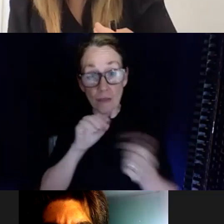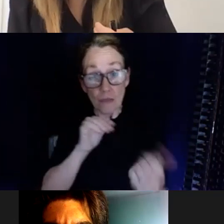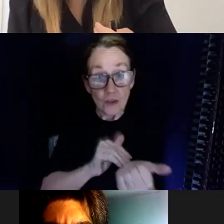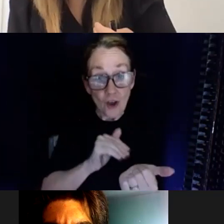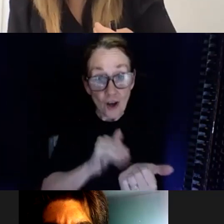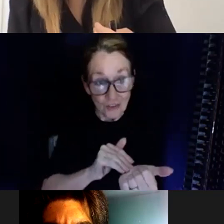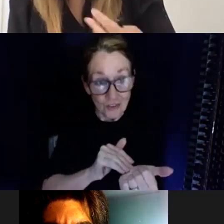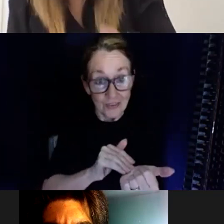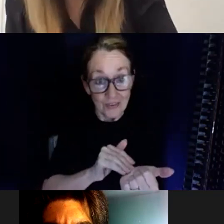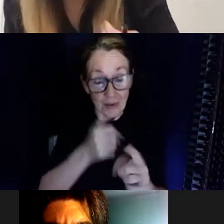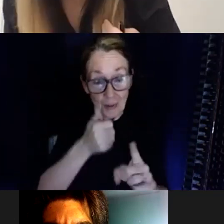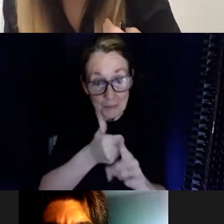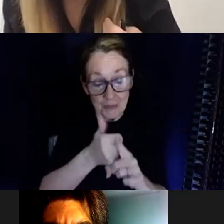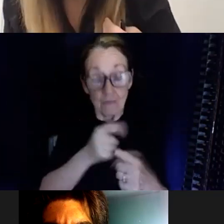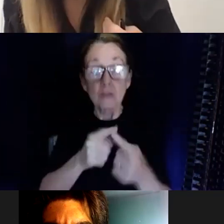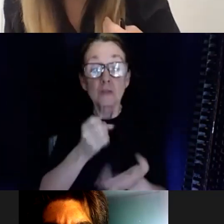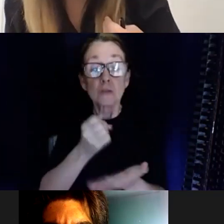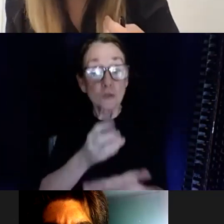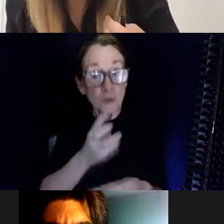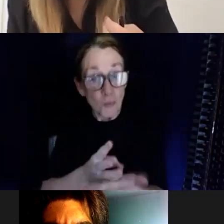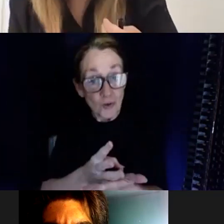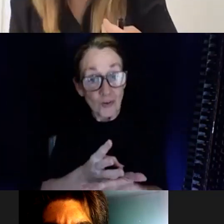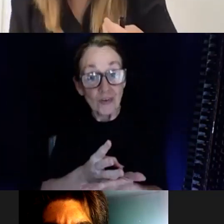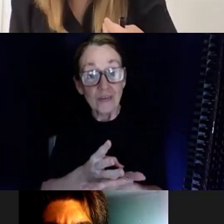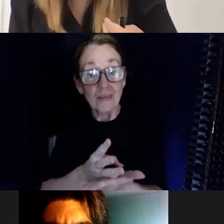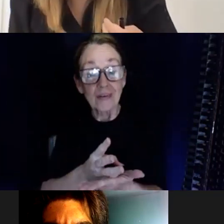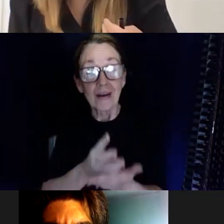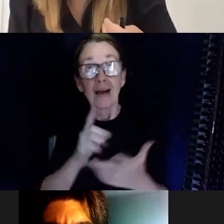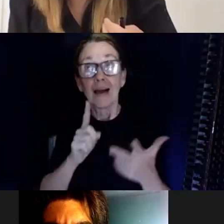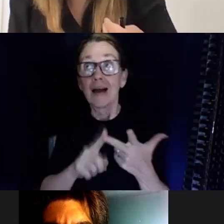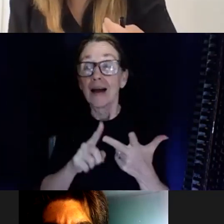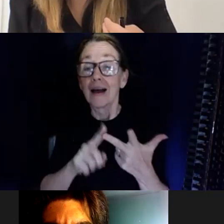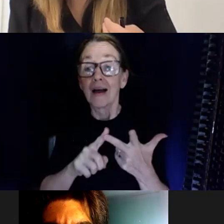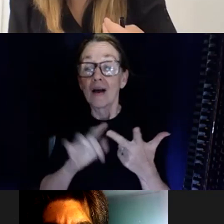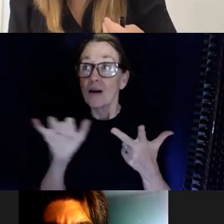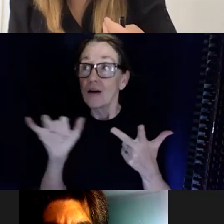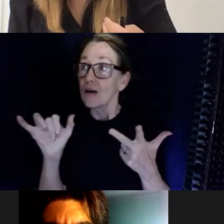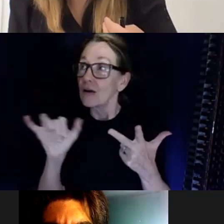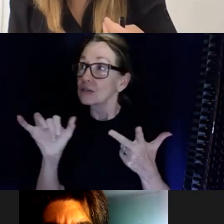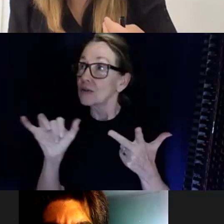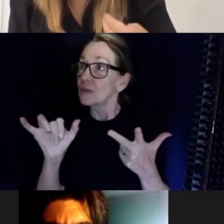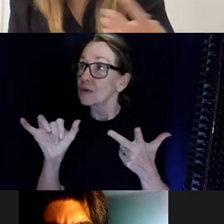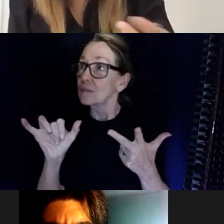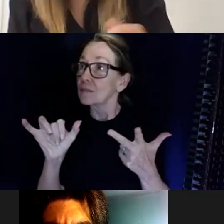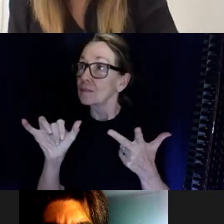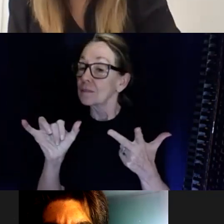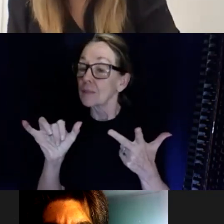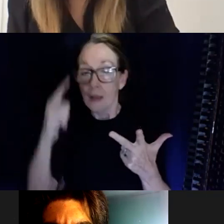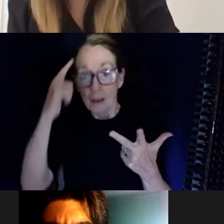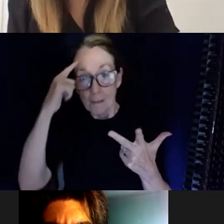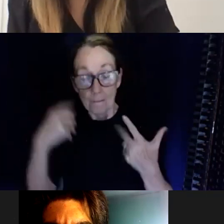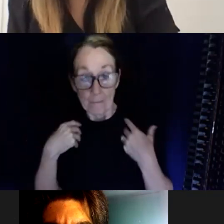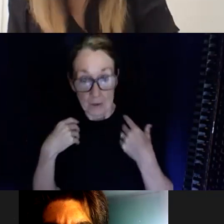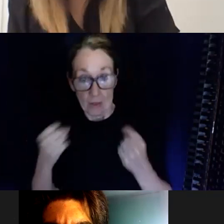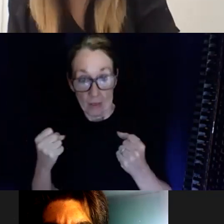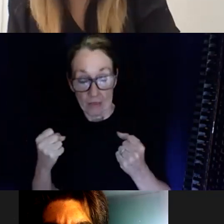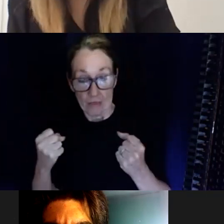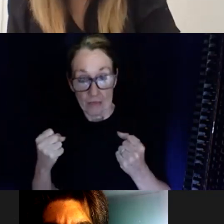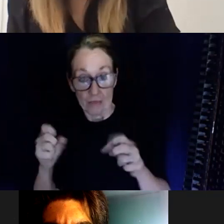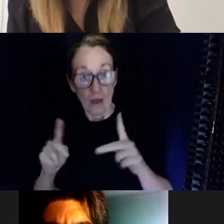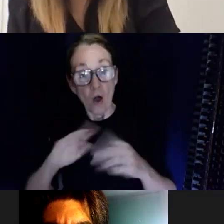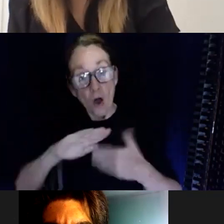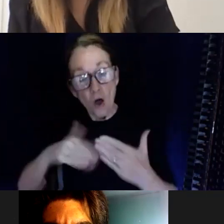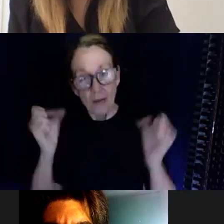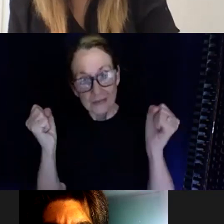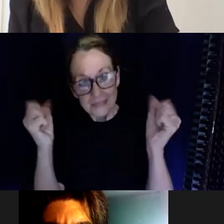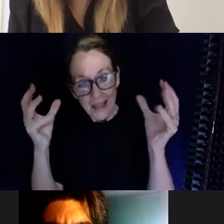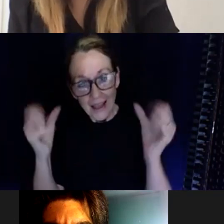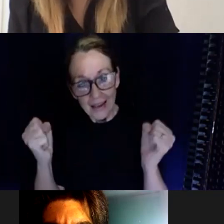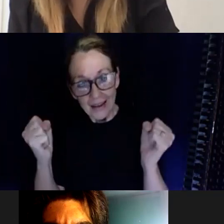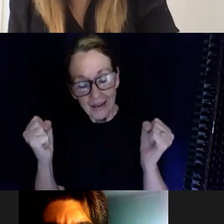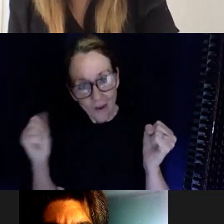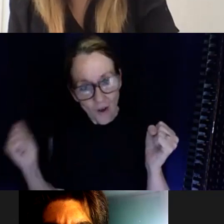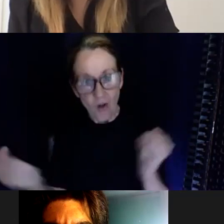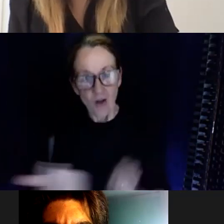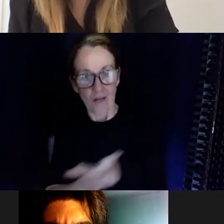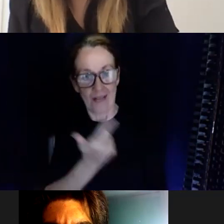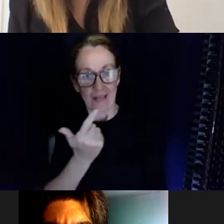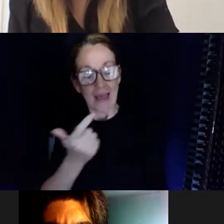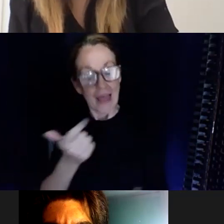THERE'S ACCESSIBLE COMMUNICATION FOR EVERYBODY.